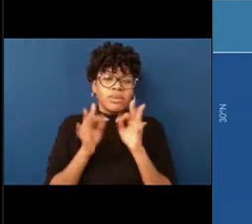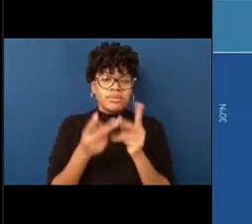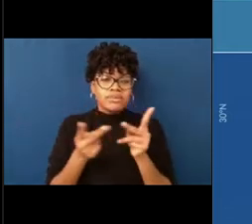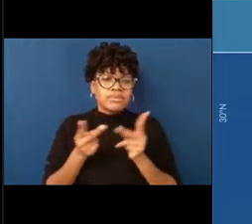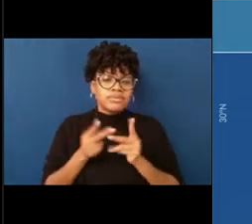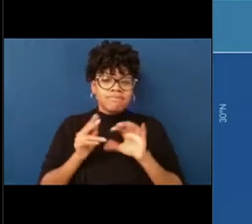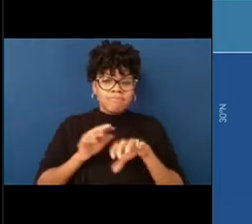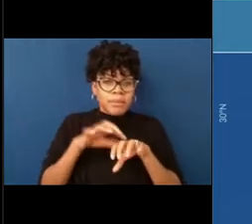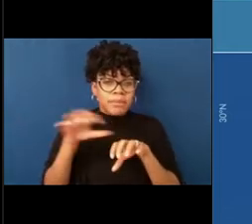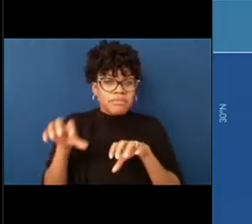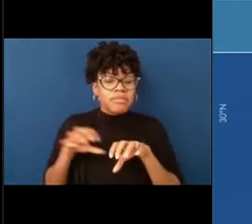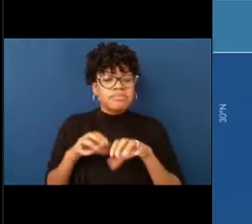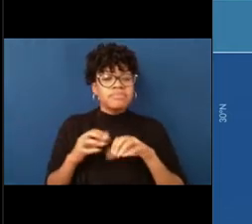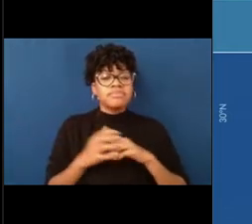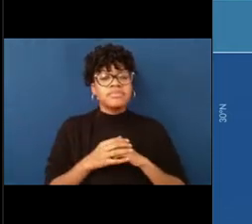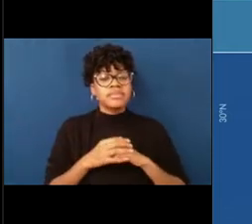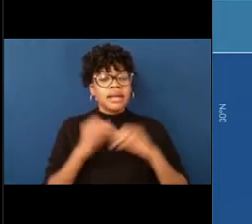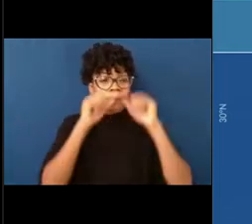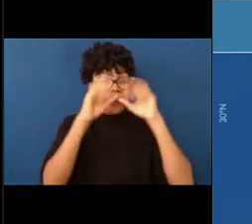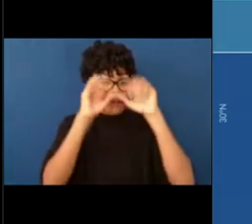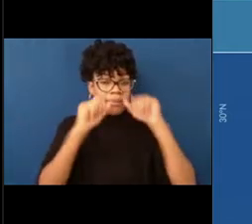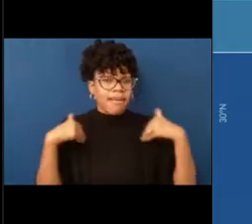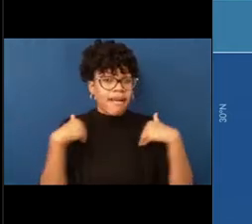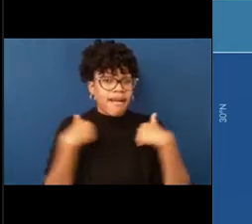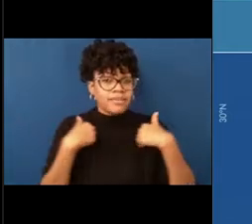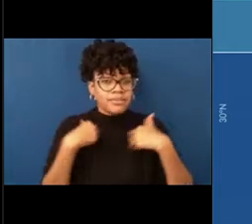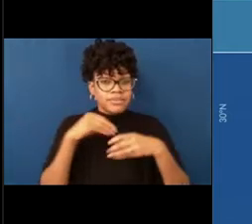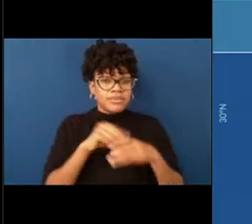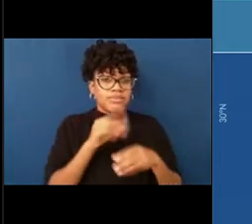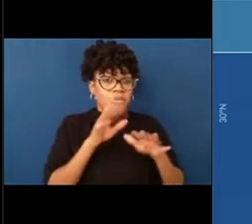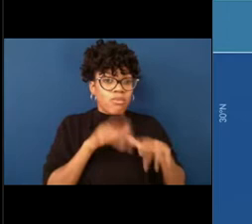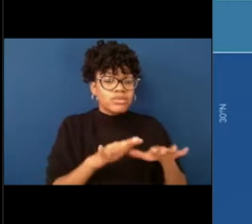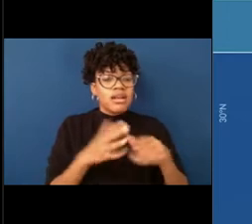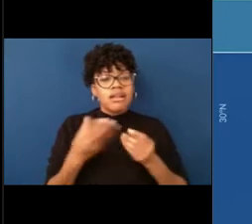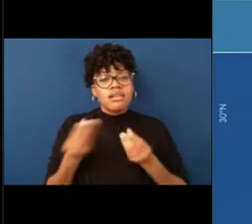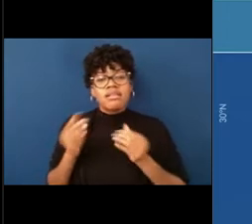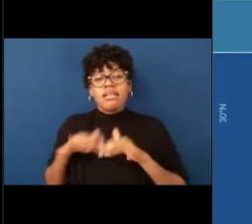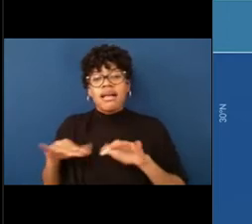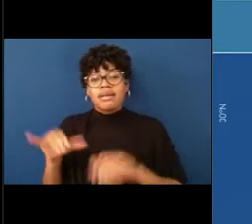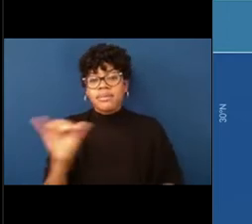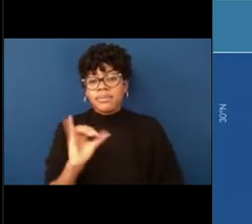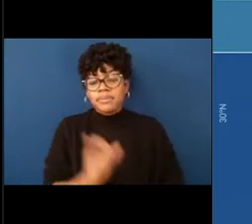and abundant life forms on land and in the ocean. It is also a training ground